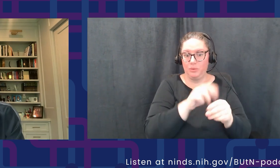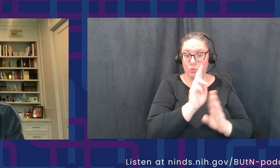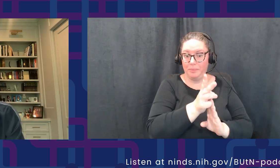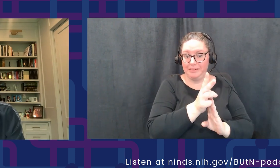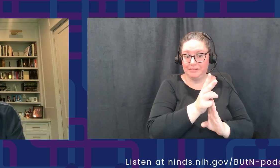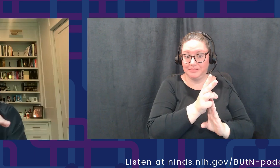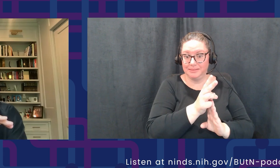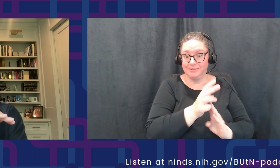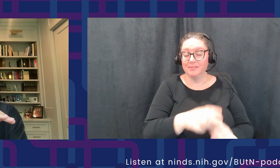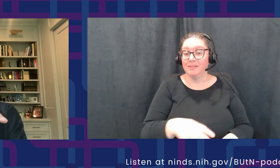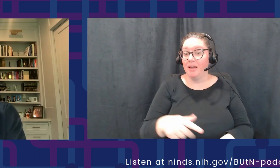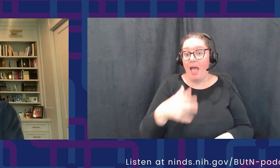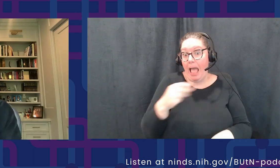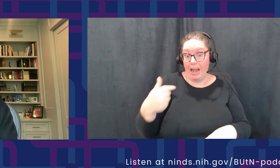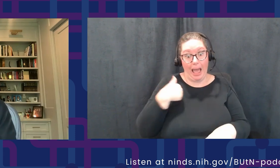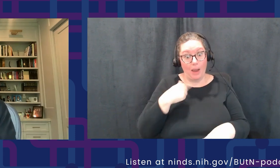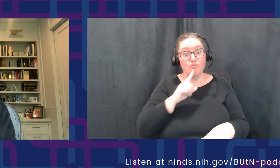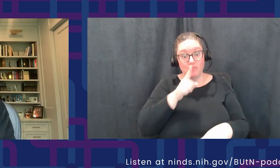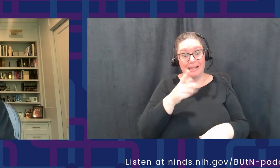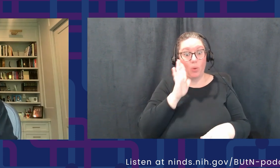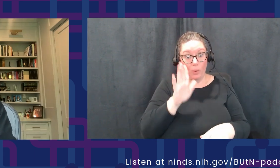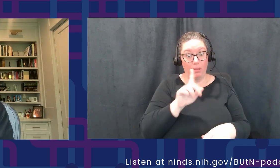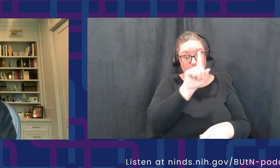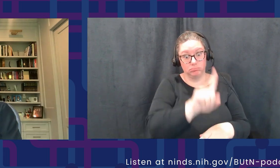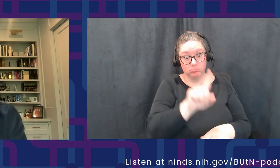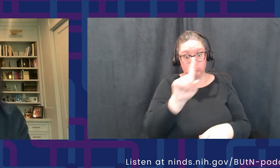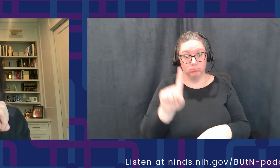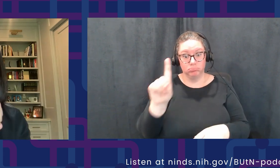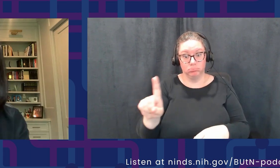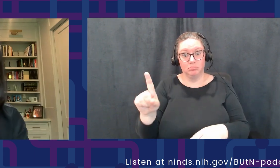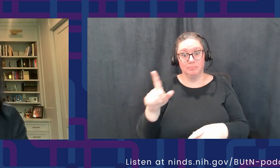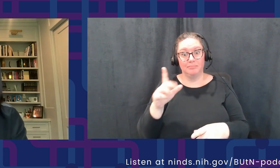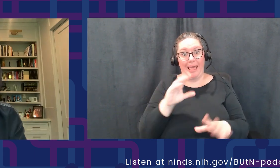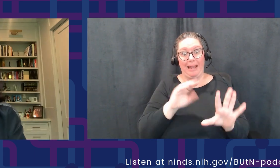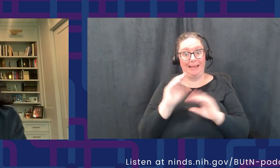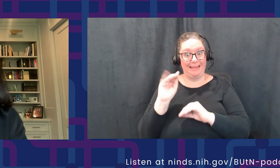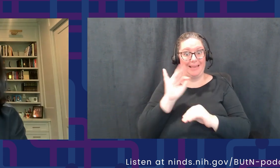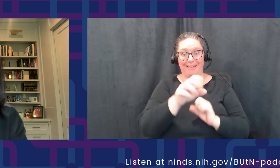And I will really walk around and slip away if they're just going on and on.